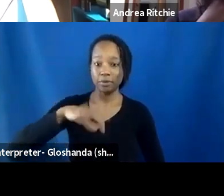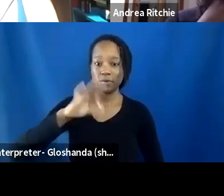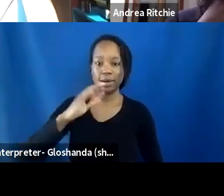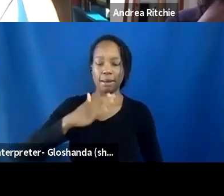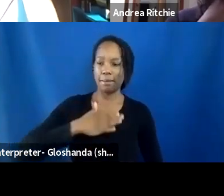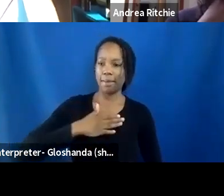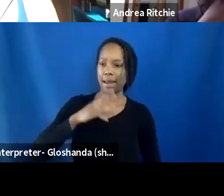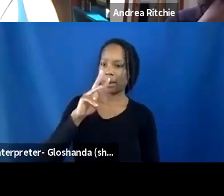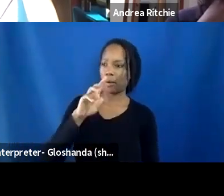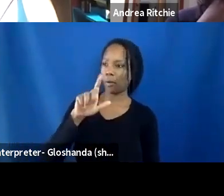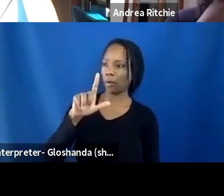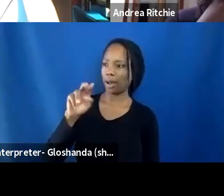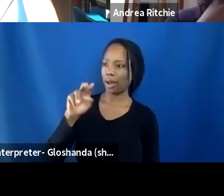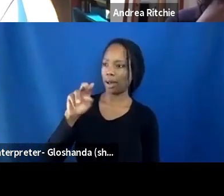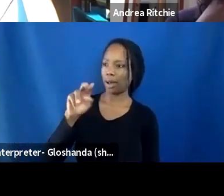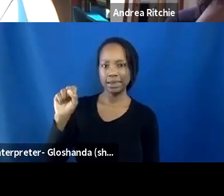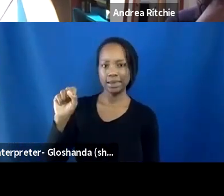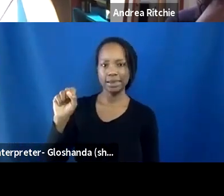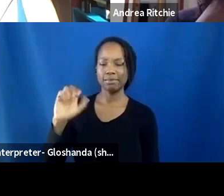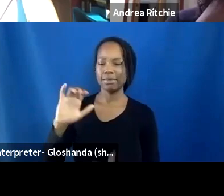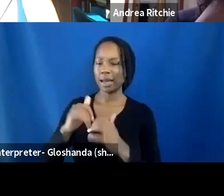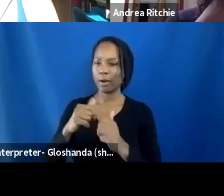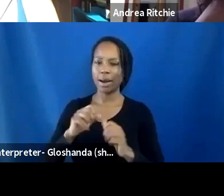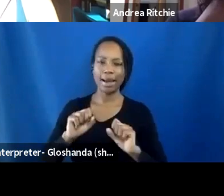after surviving institutionalization,